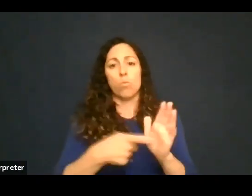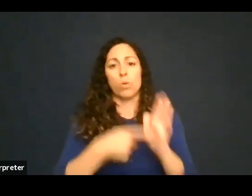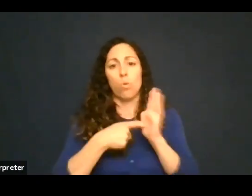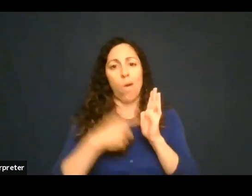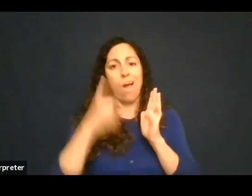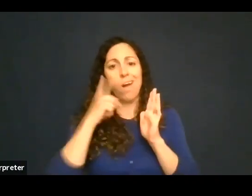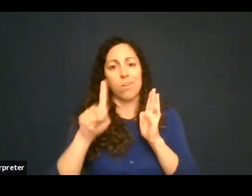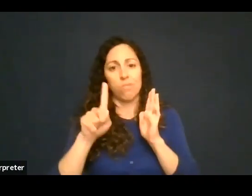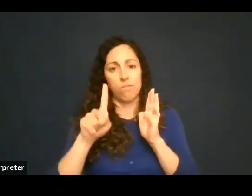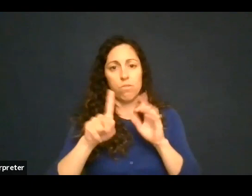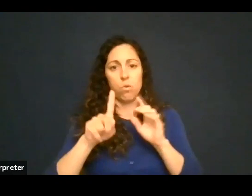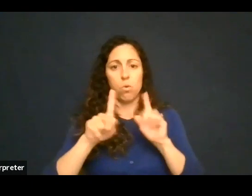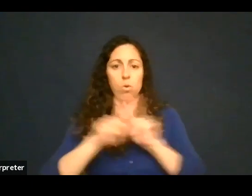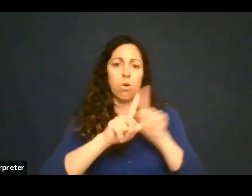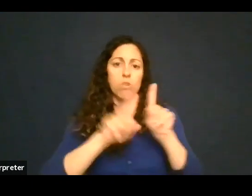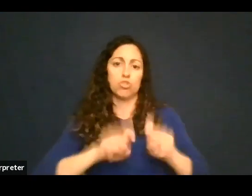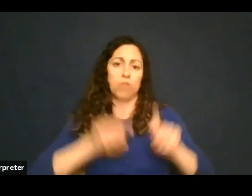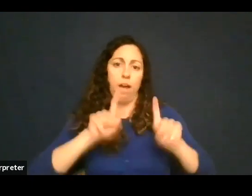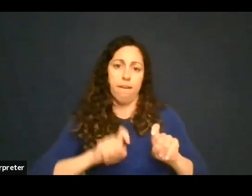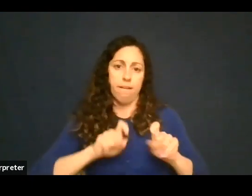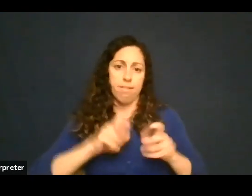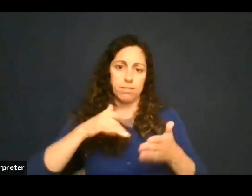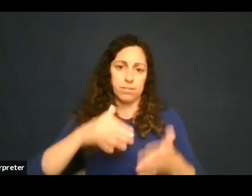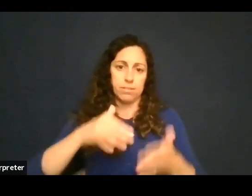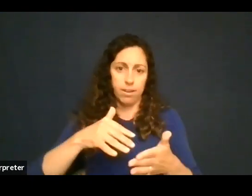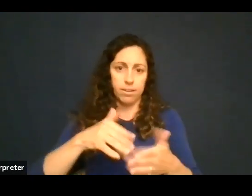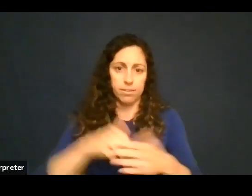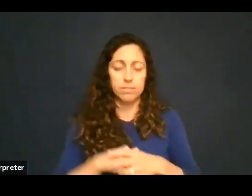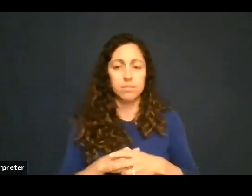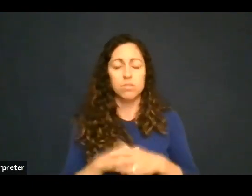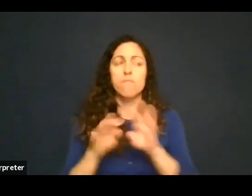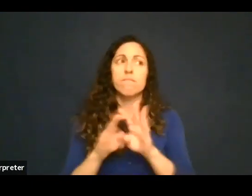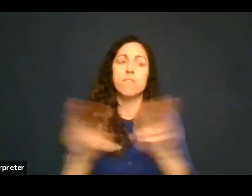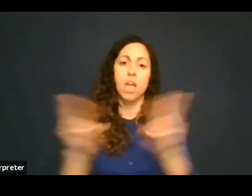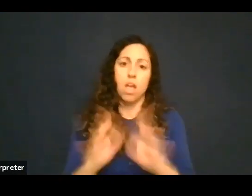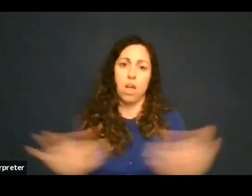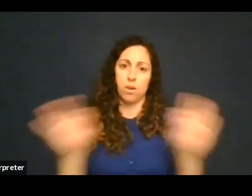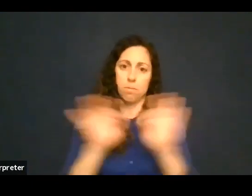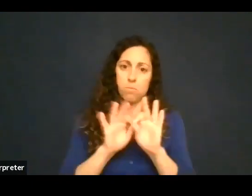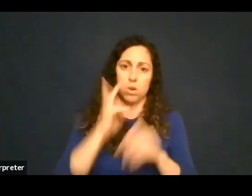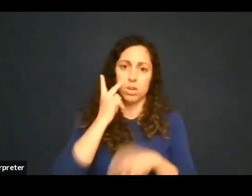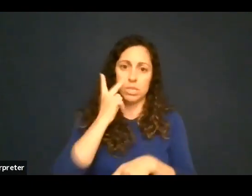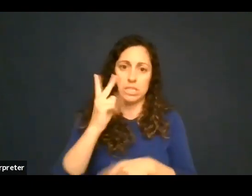will be very important, in addition to receiving care for your symptoms.